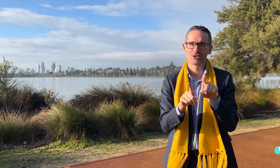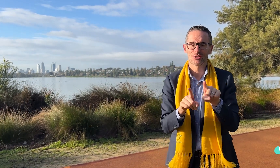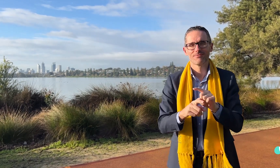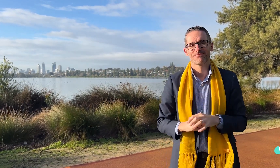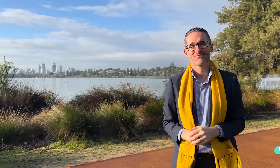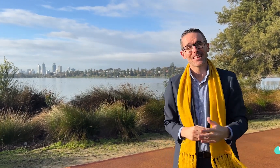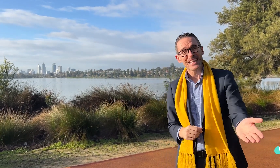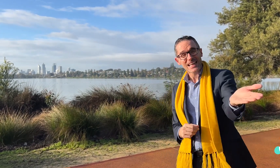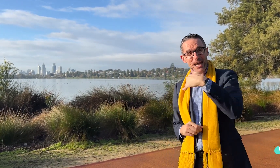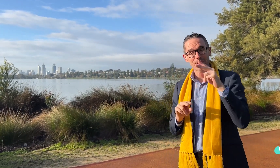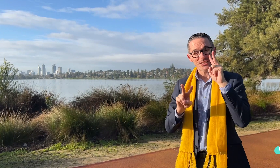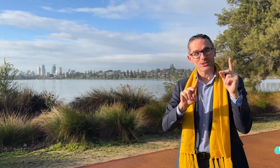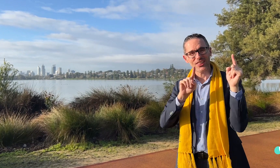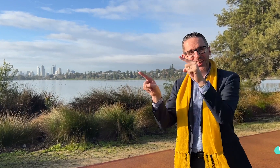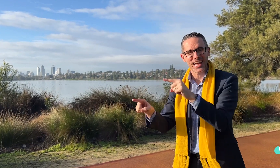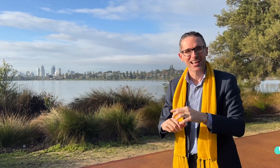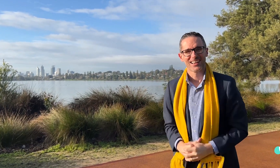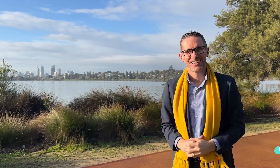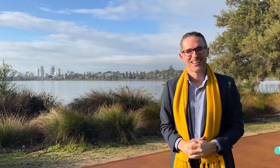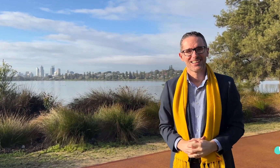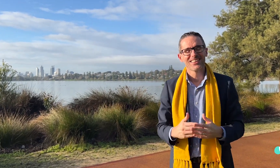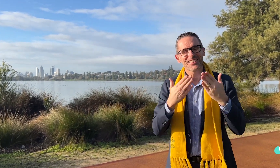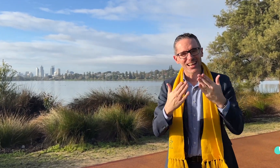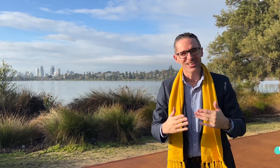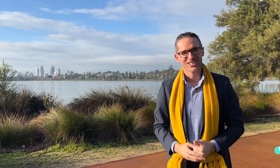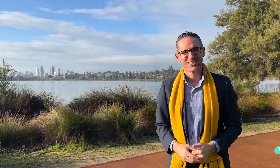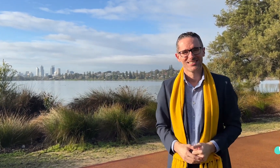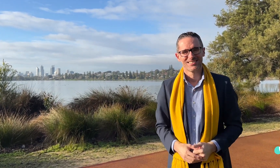Come and look forward to seeing you there. Thank you.